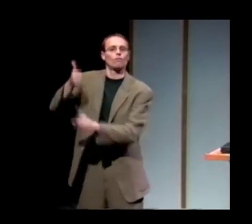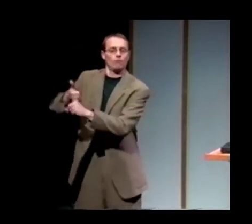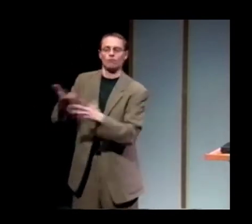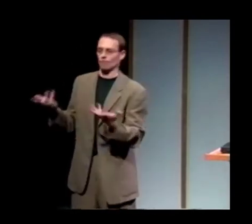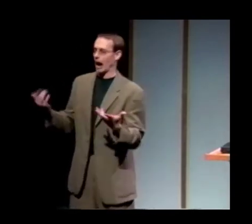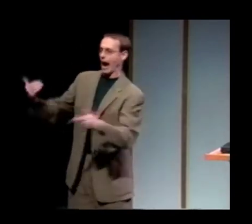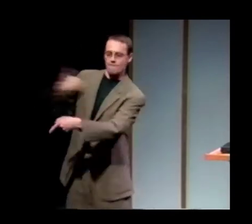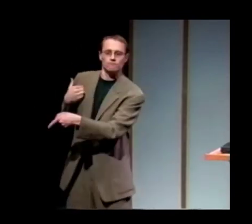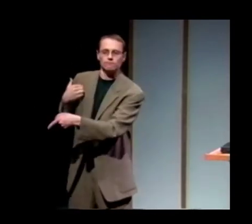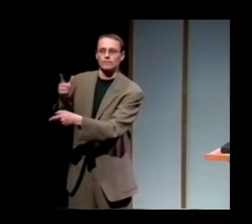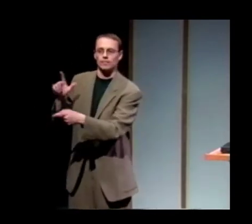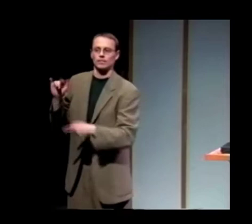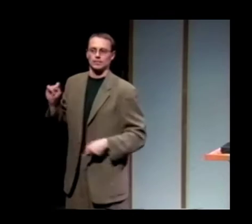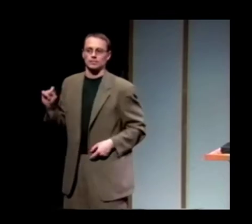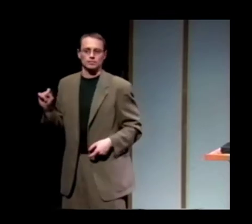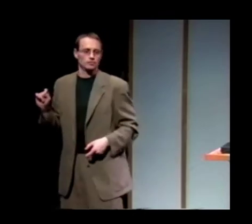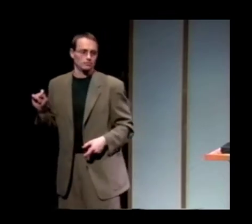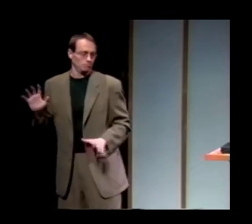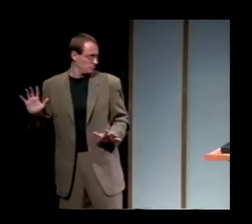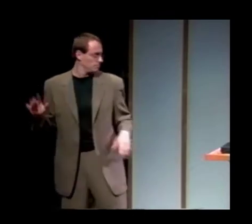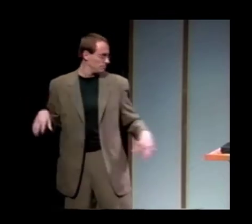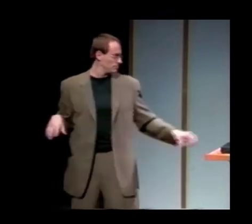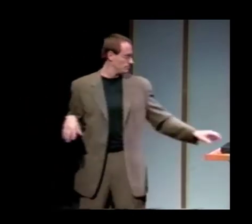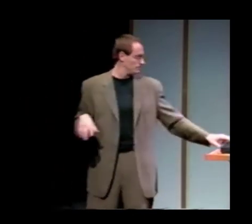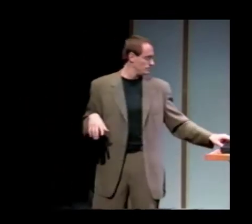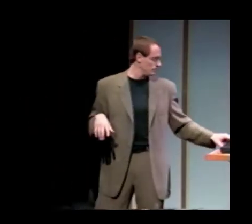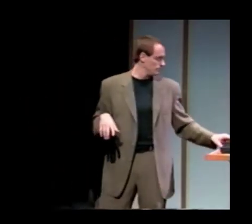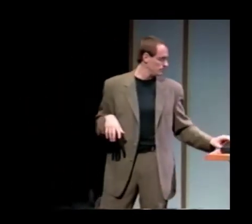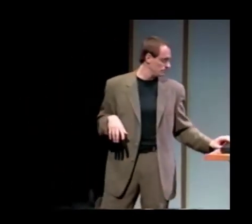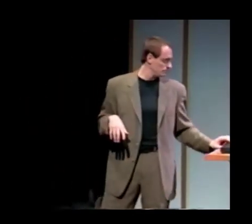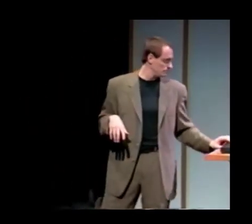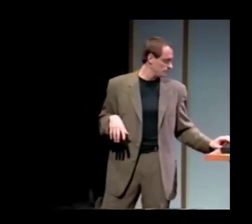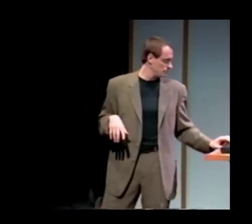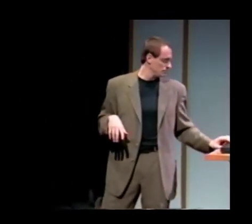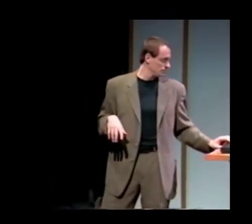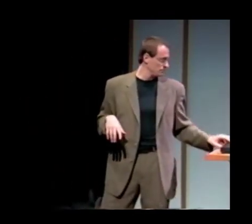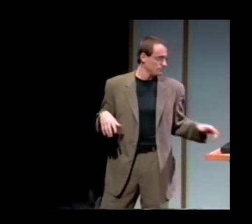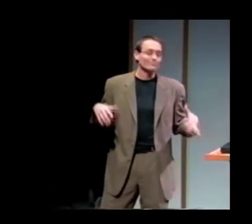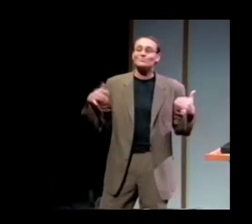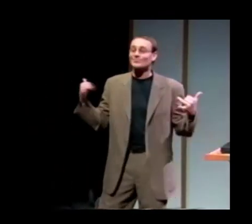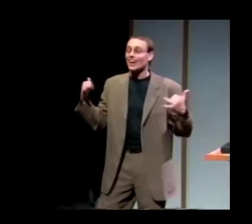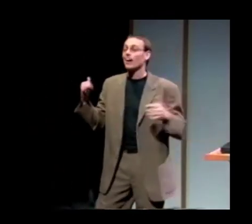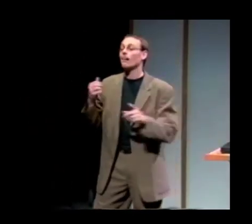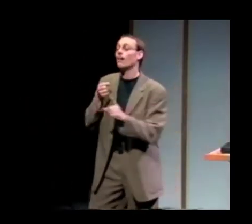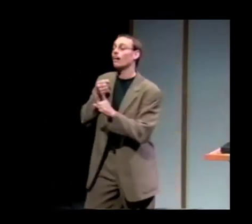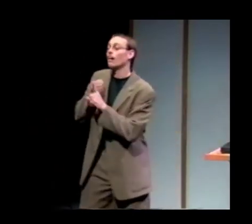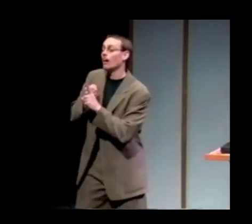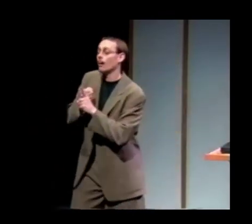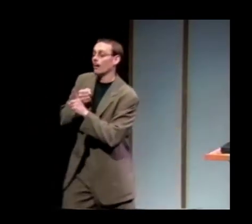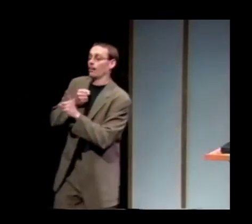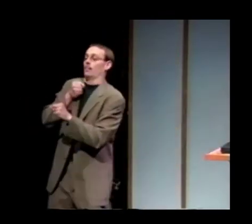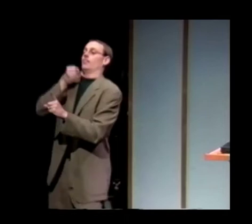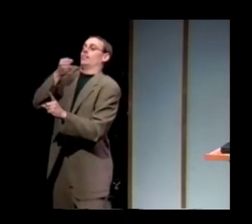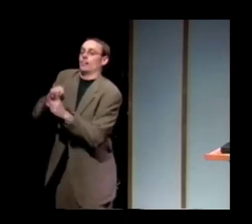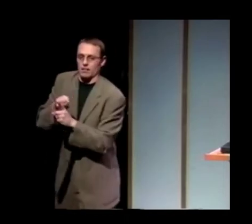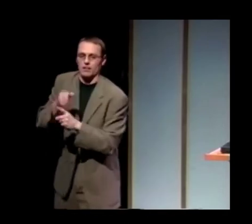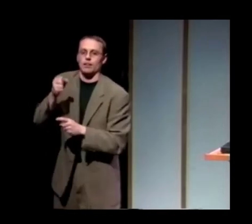THEY DON'T EVEN KNOW THAT ASL HAS LITERATURE, SIGN LANGUAGE HAS LITERARY POETRY.